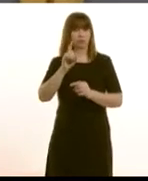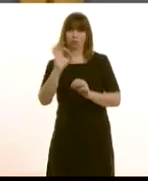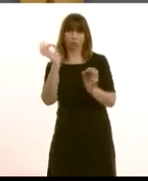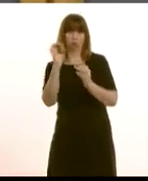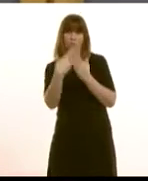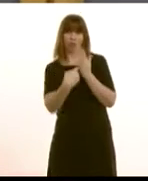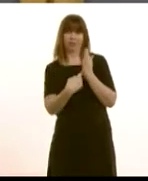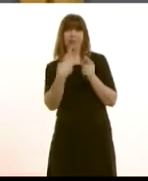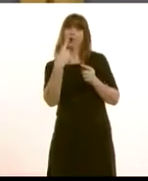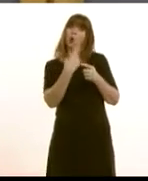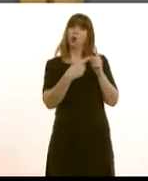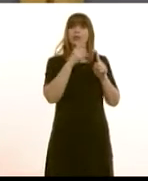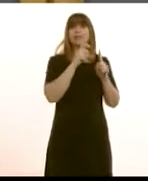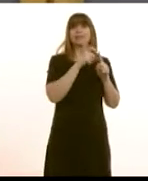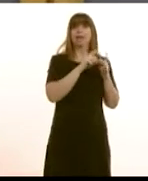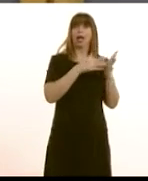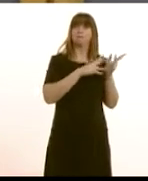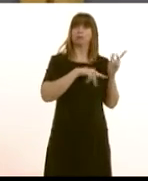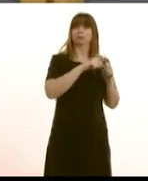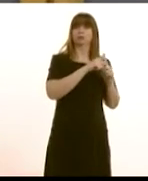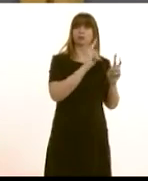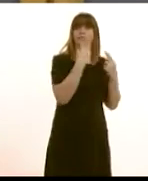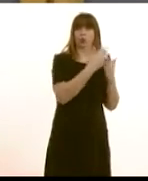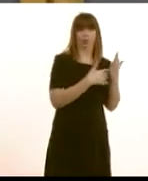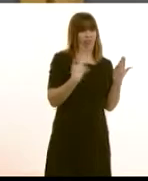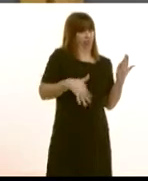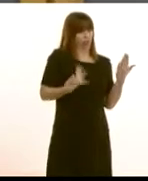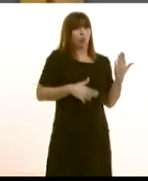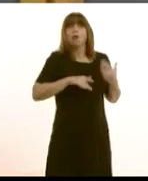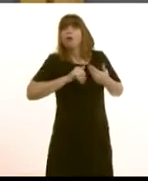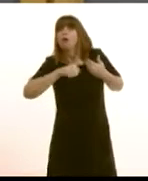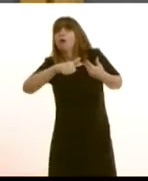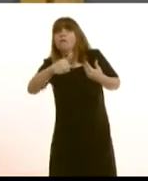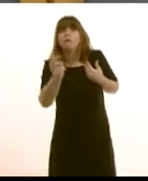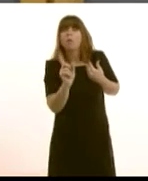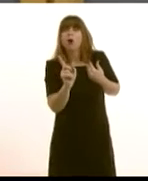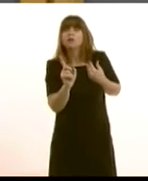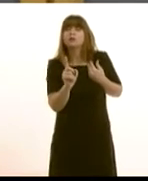the Diamond review. You havenít confirmed what you will do for student support. The